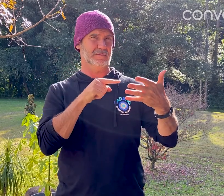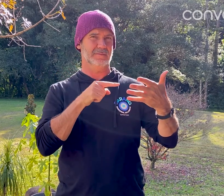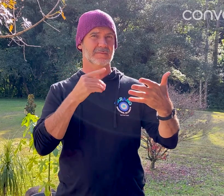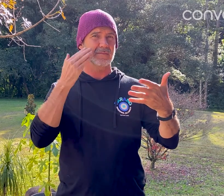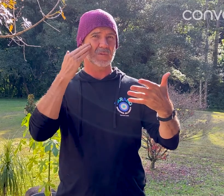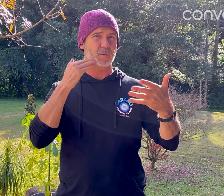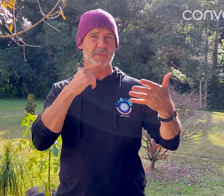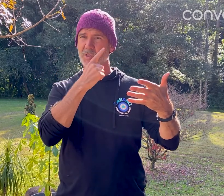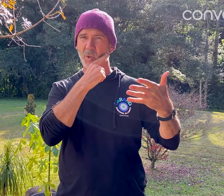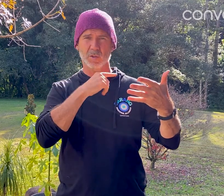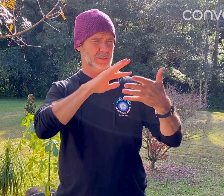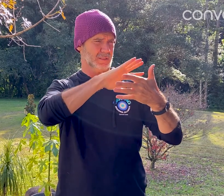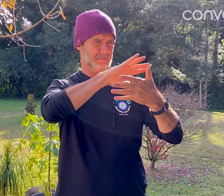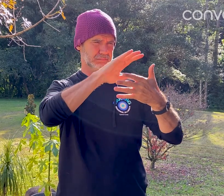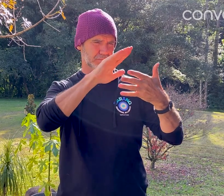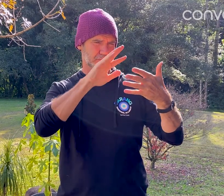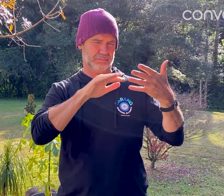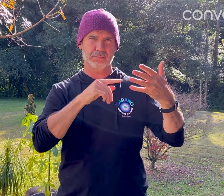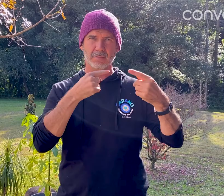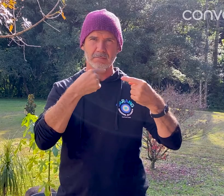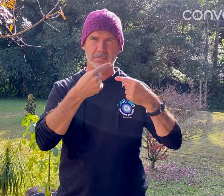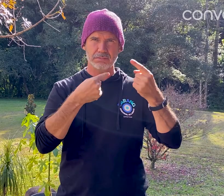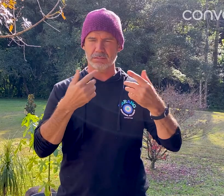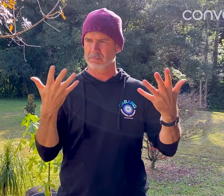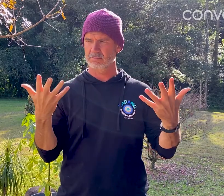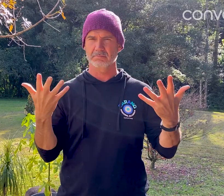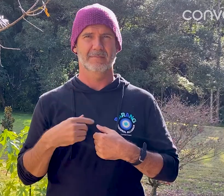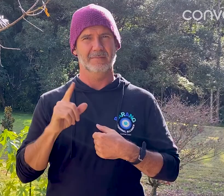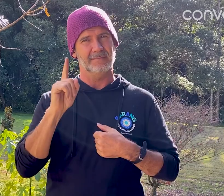and for female family members you would point to the fingers on your left hand.